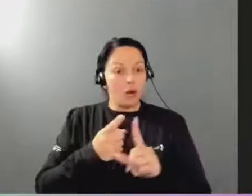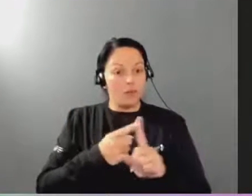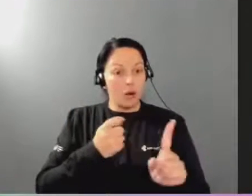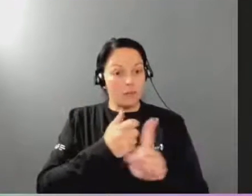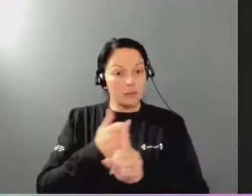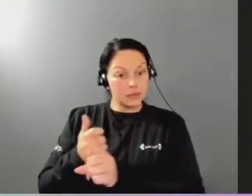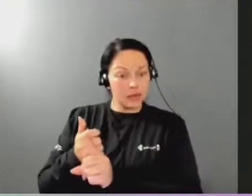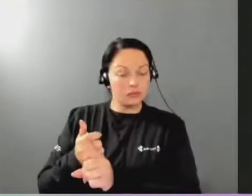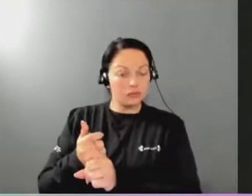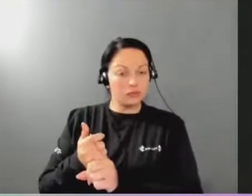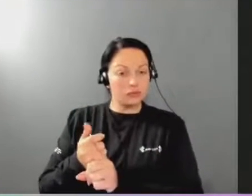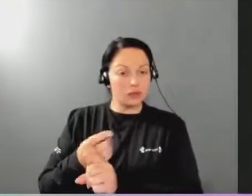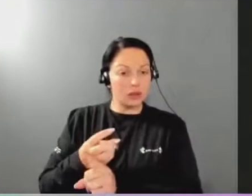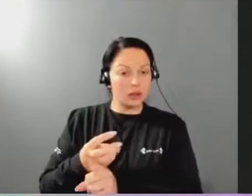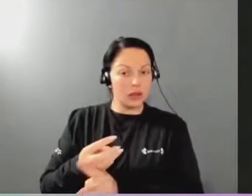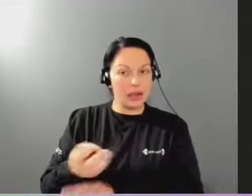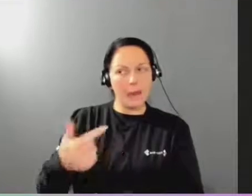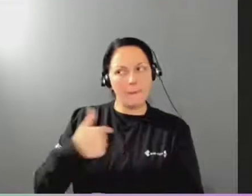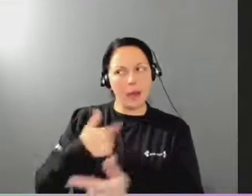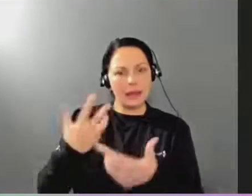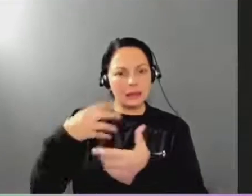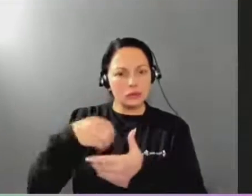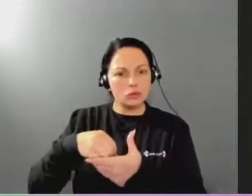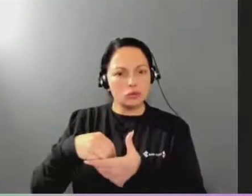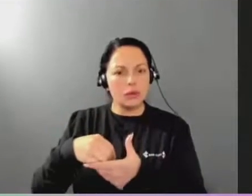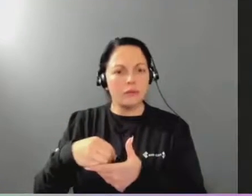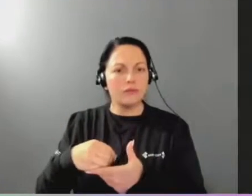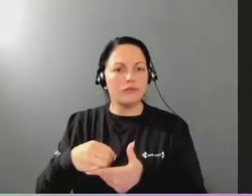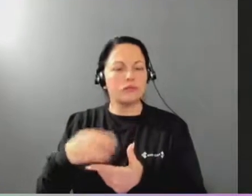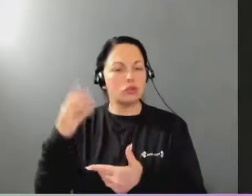definitely help leaders be self aware pyramid is allow them to find